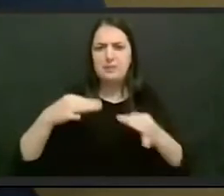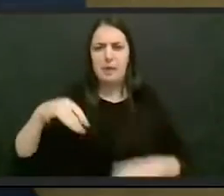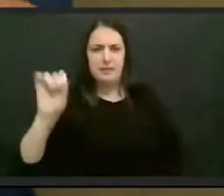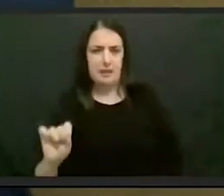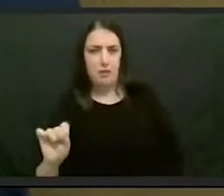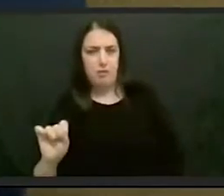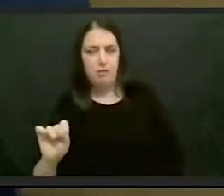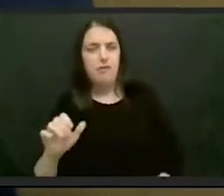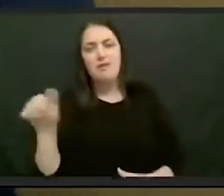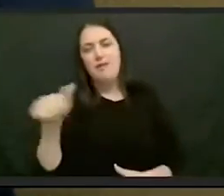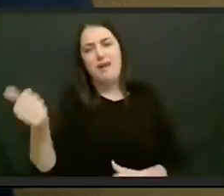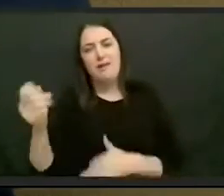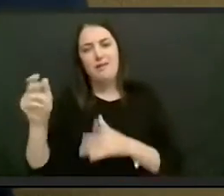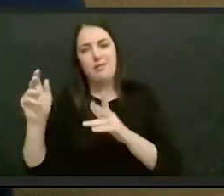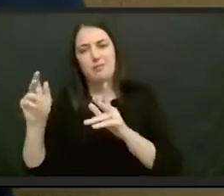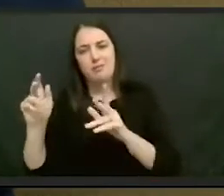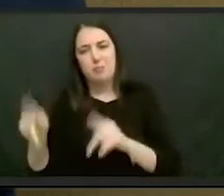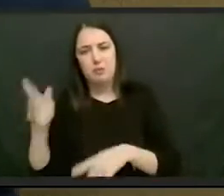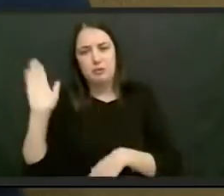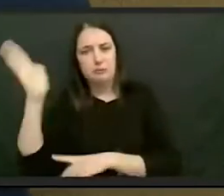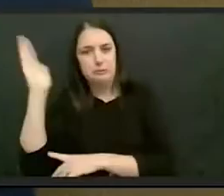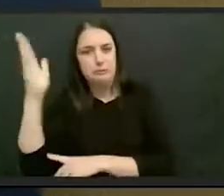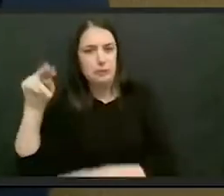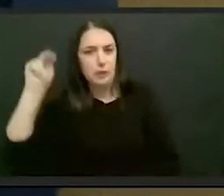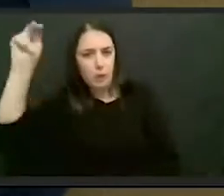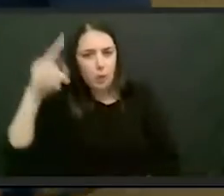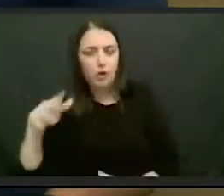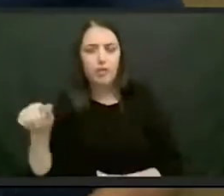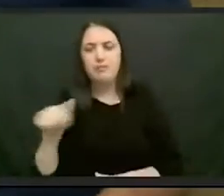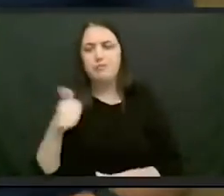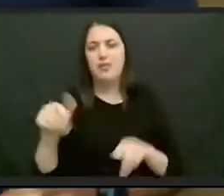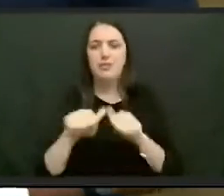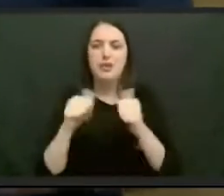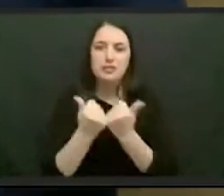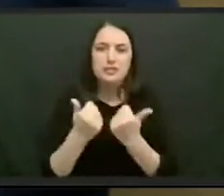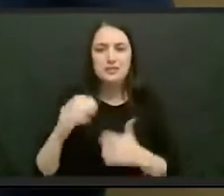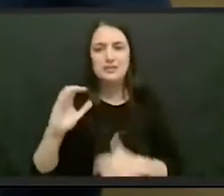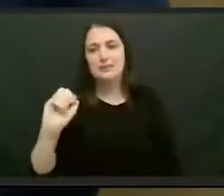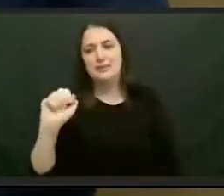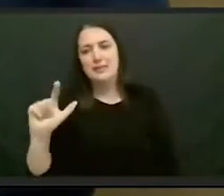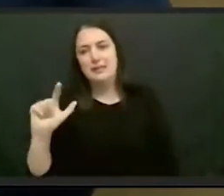cooperating agencies including our local government agencies, CALFIRE and our other cooperators that are here to